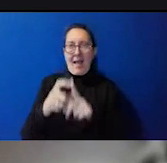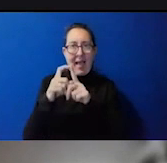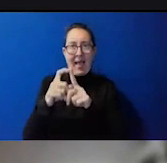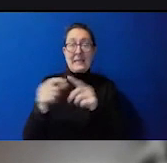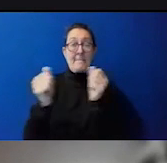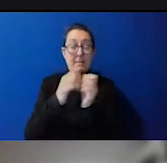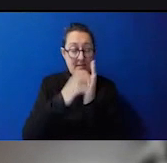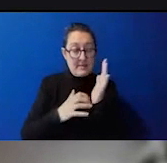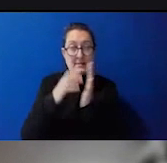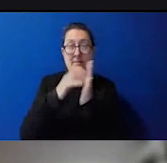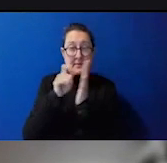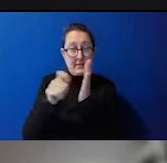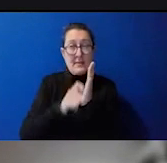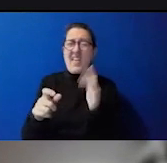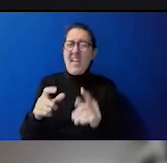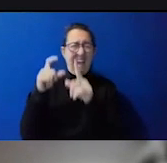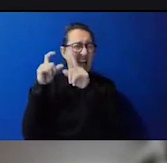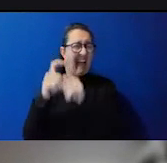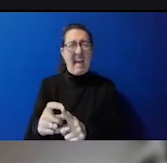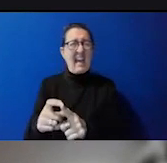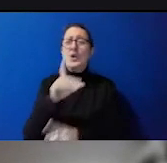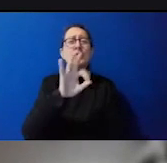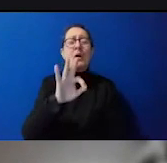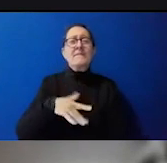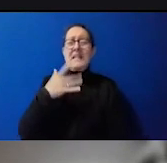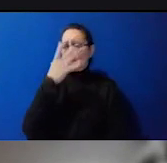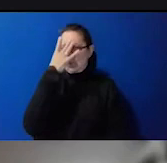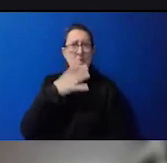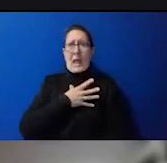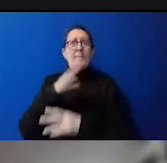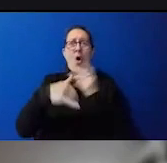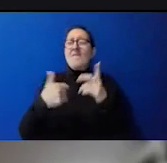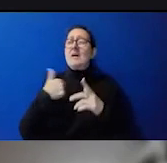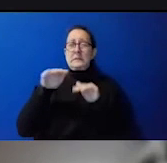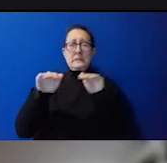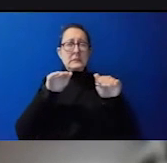ever feel ashamed of coming to get legal advice because knowledge is power so don't talk to old